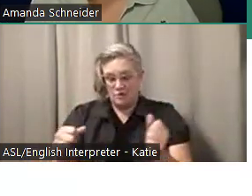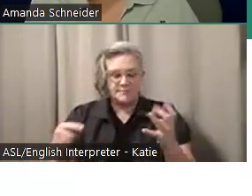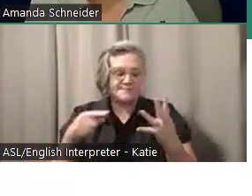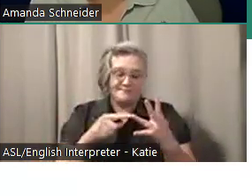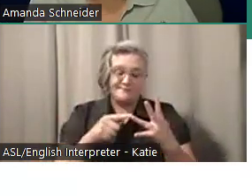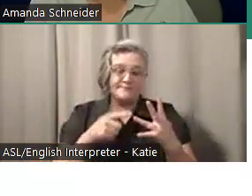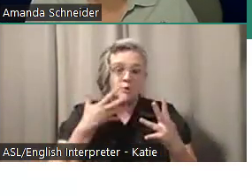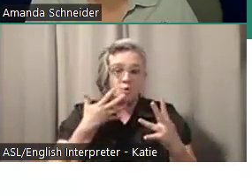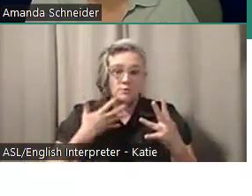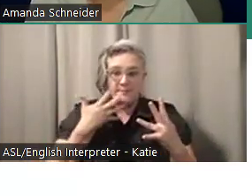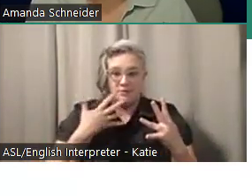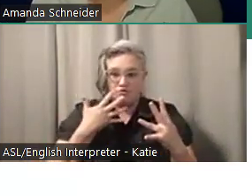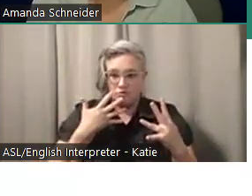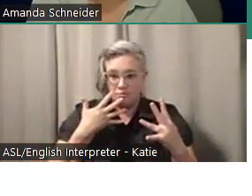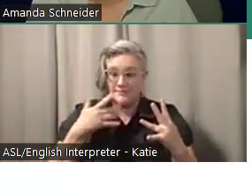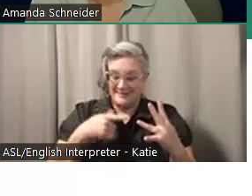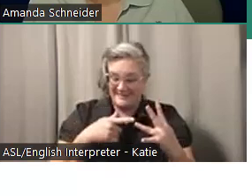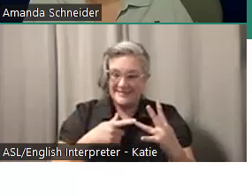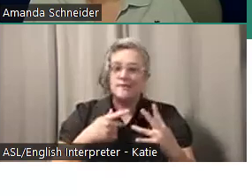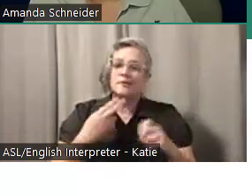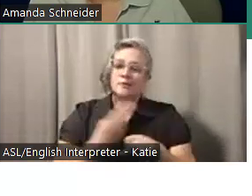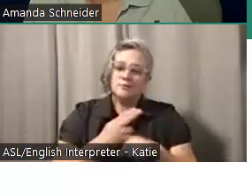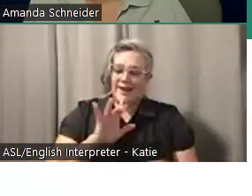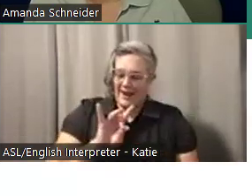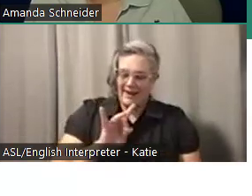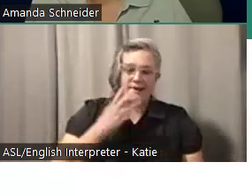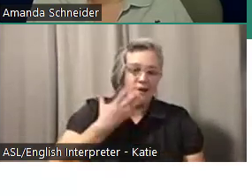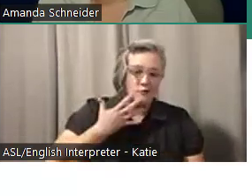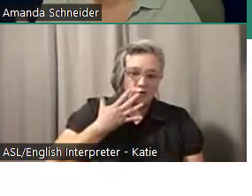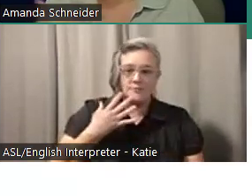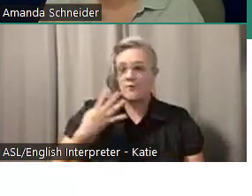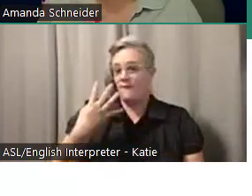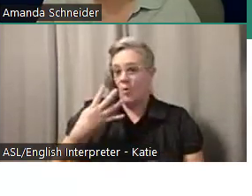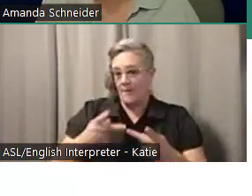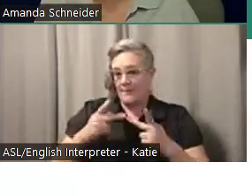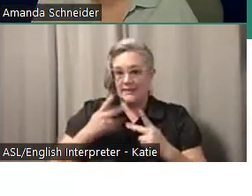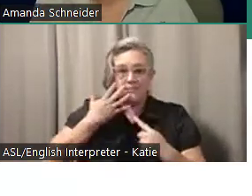And that is a system of 8 handshapes and 4 hand placements around the face.